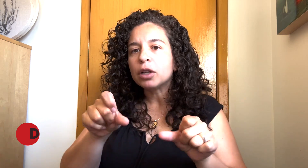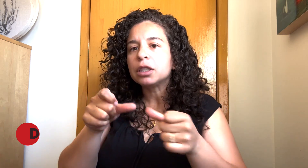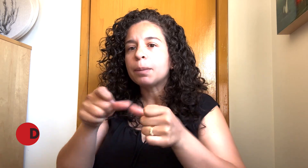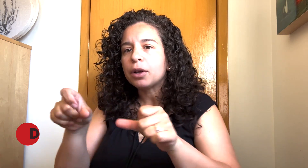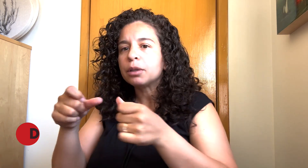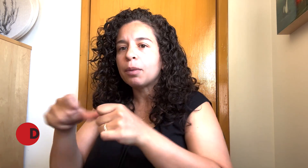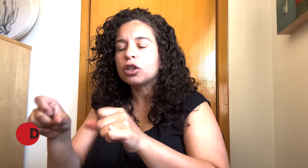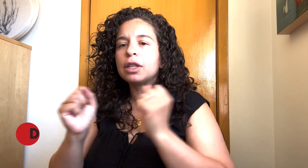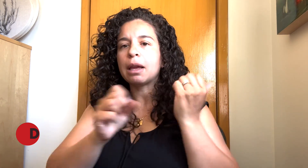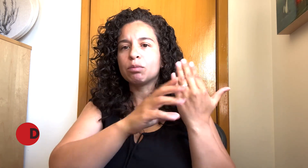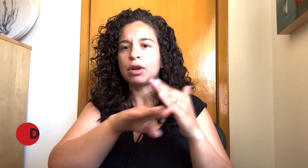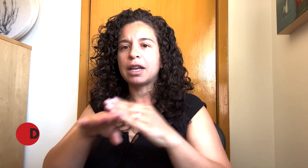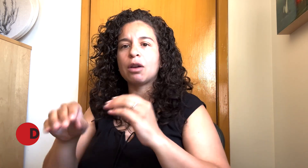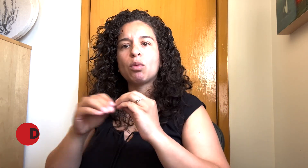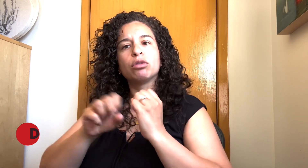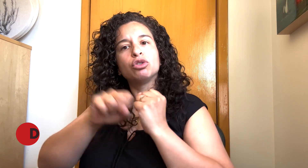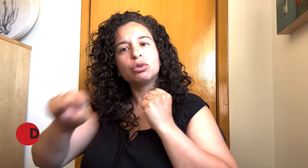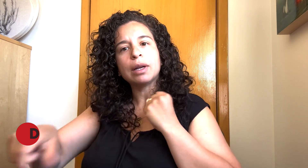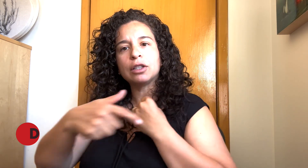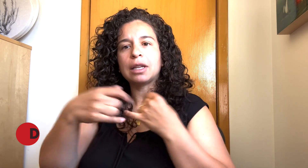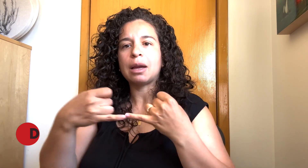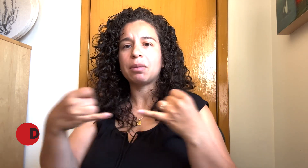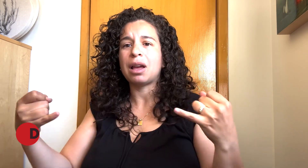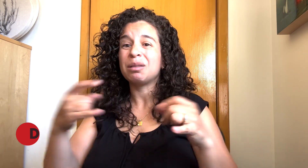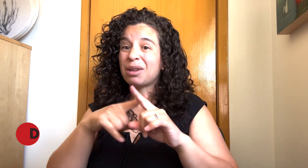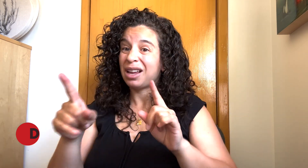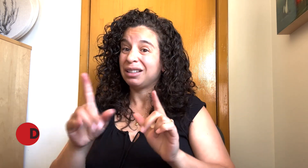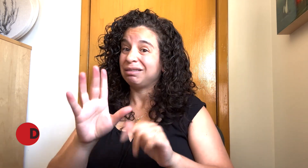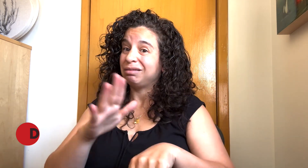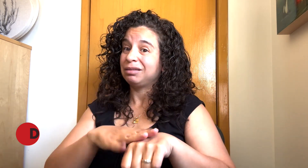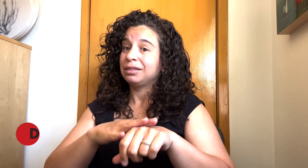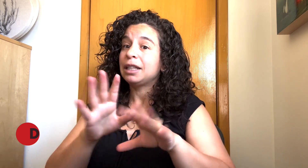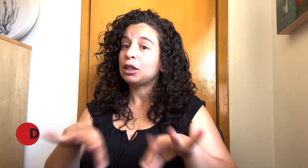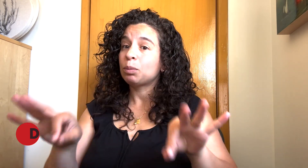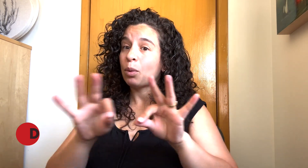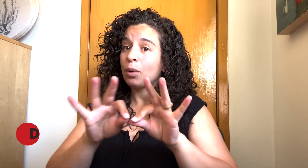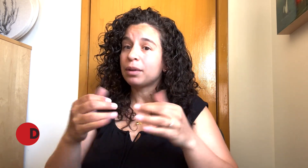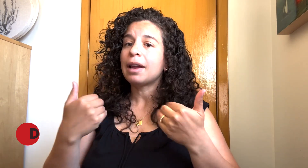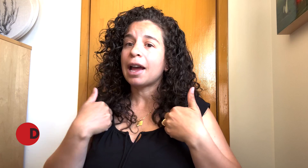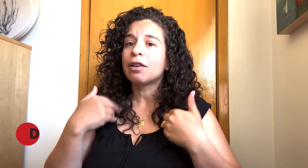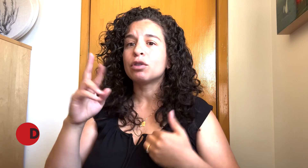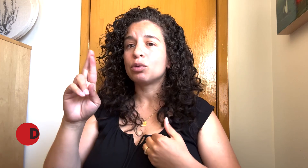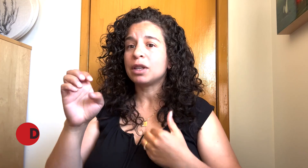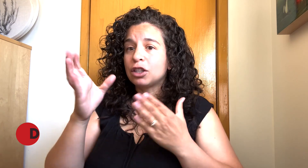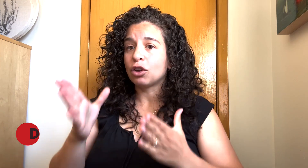over longer timelines. I caution you it's important to have a Realtor